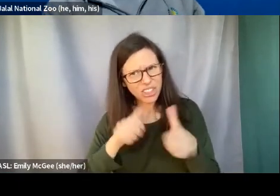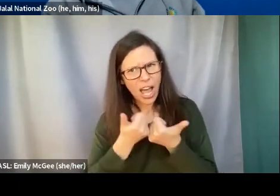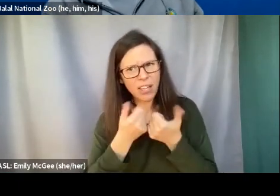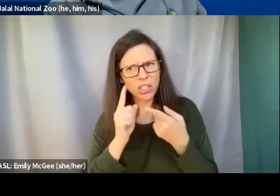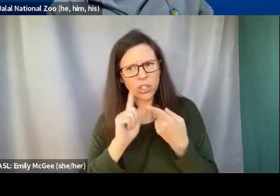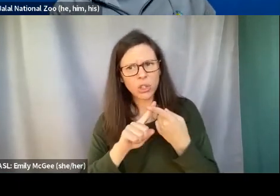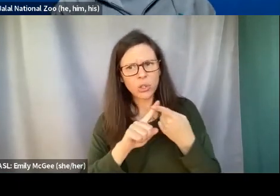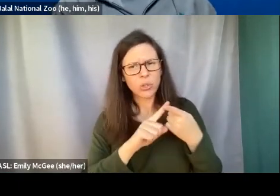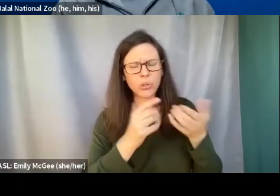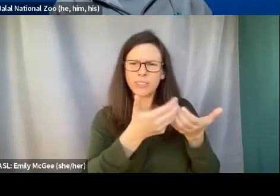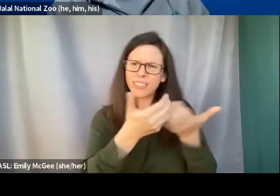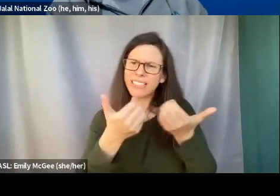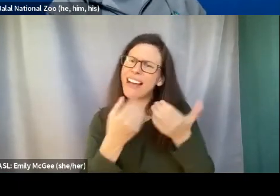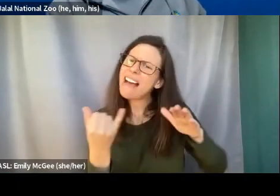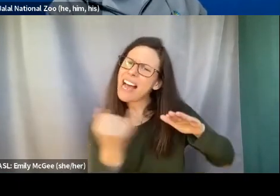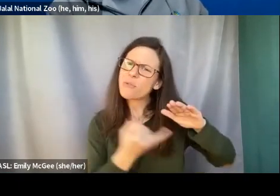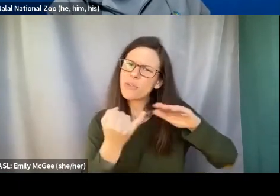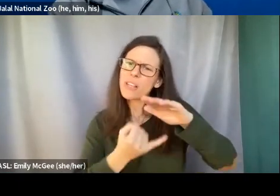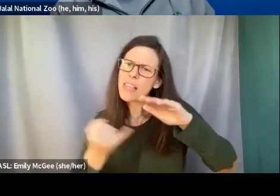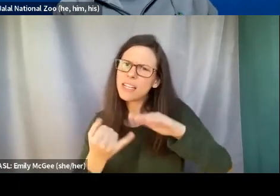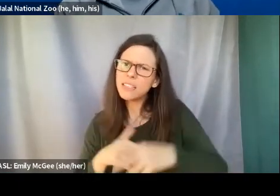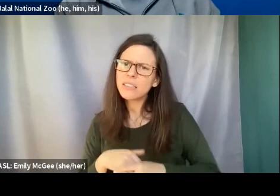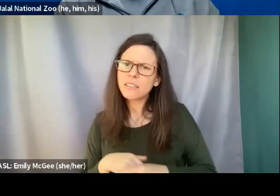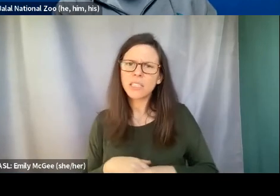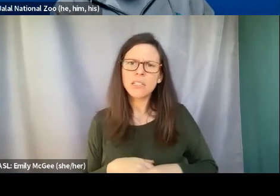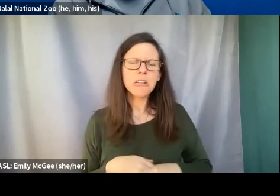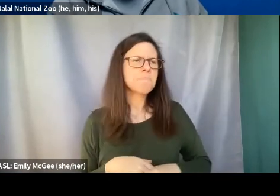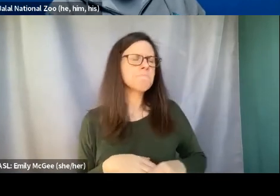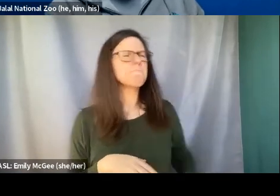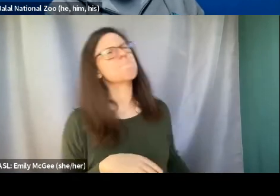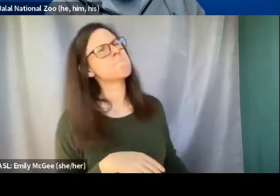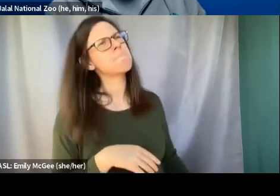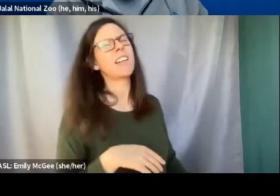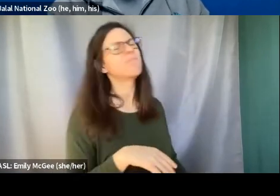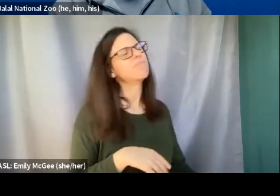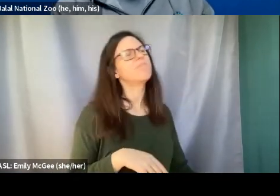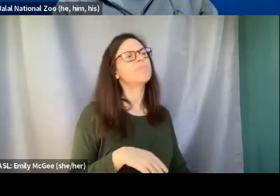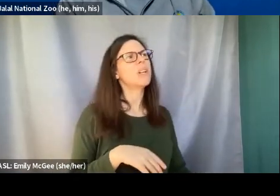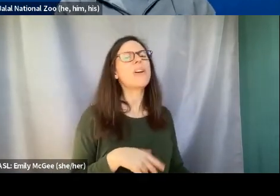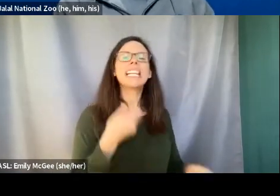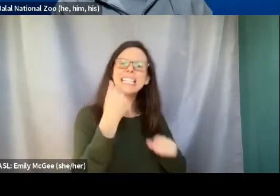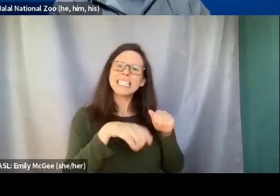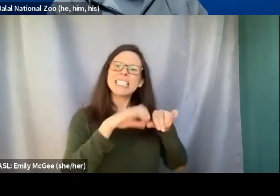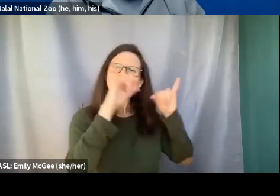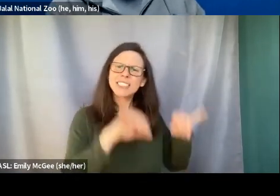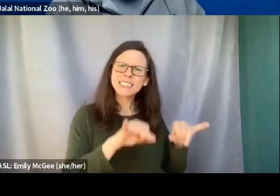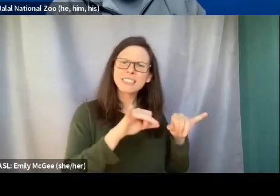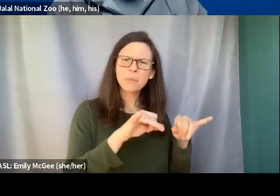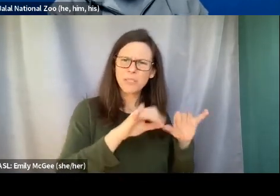Jalal: To isolate them, I mean they're, it's pretty much a closed system so they are pretty isolated. Would be...